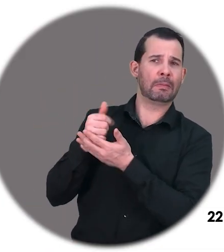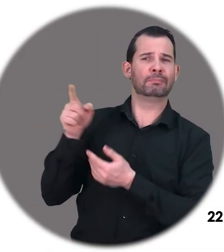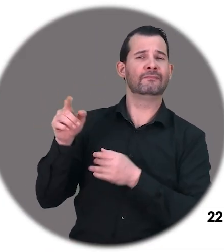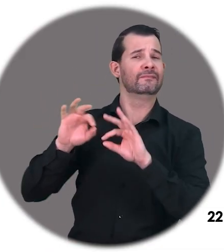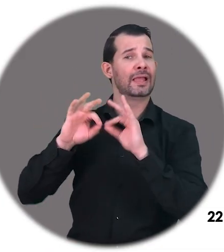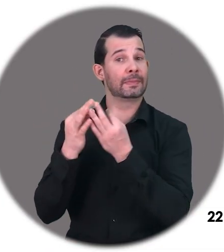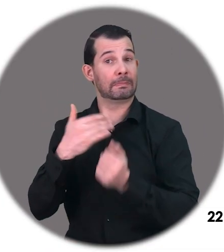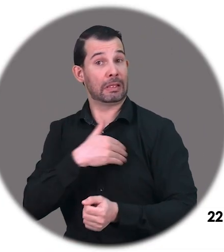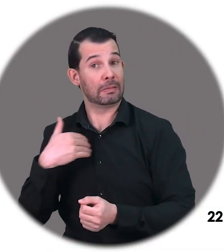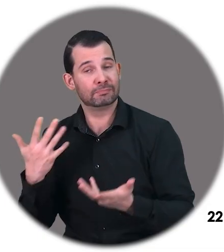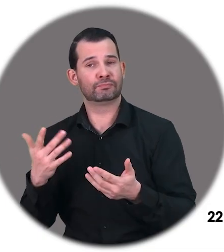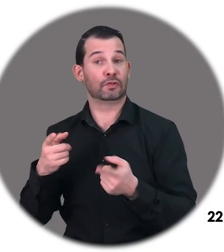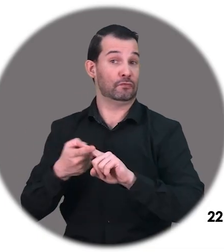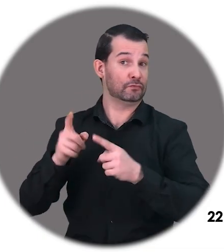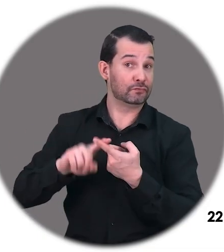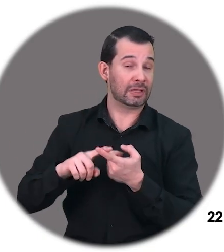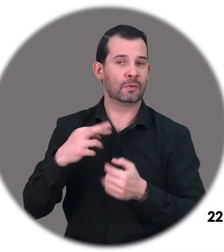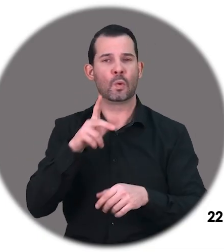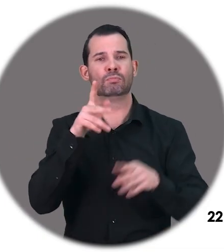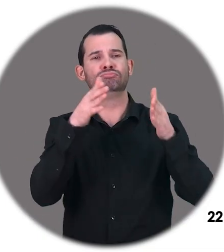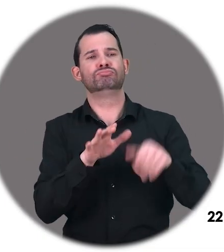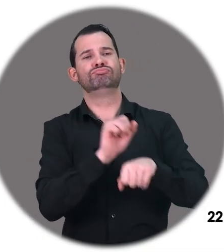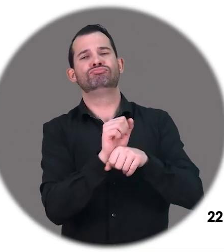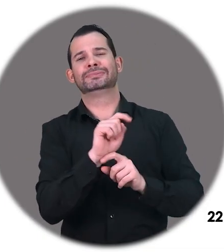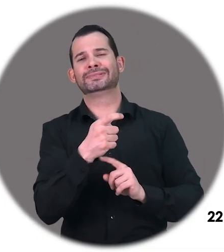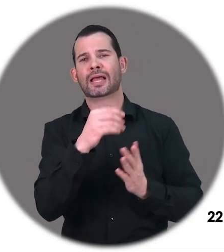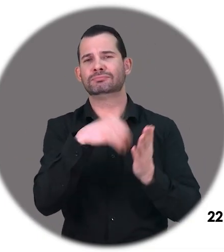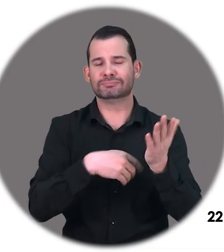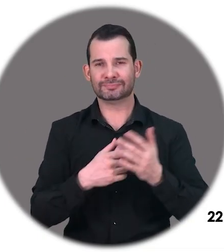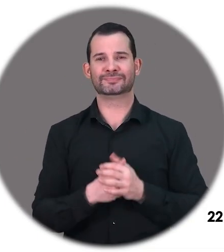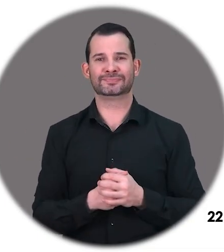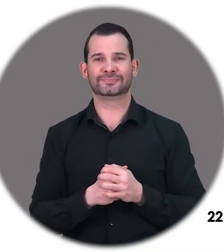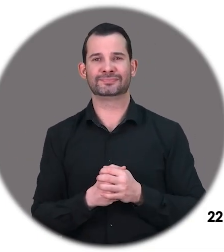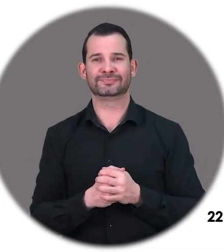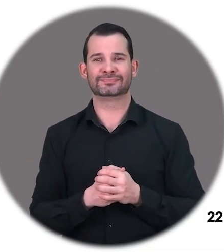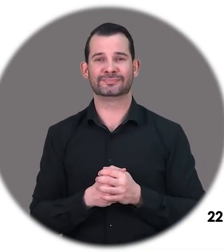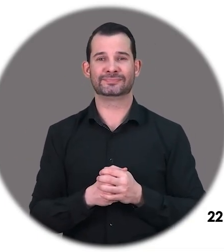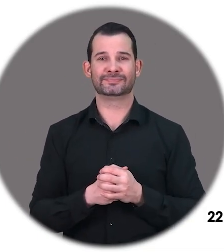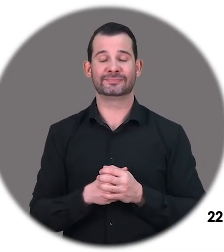You can also get help from a family member, a friend, or a tax preparer.